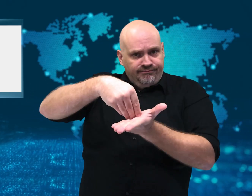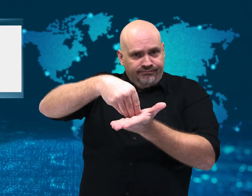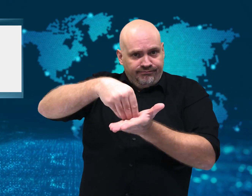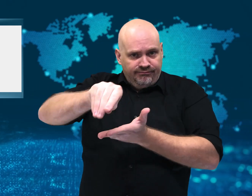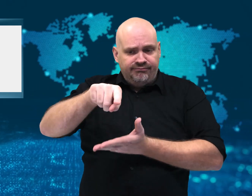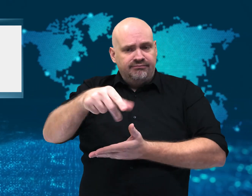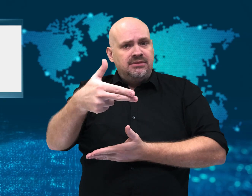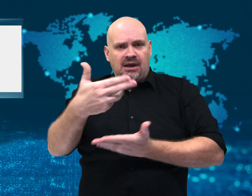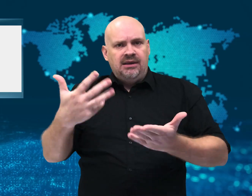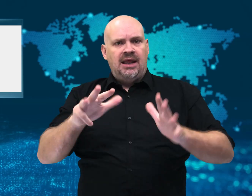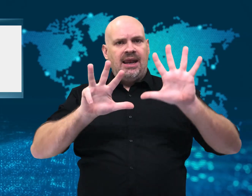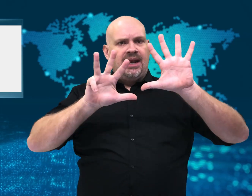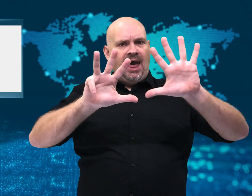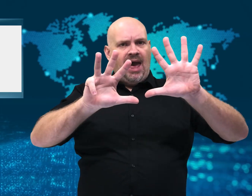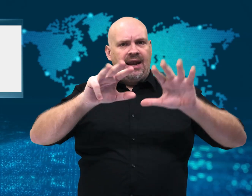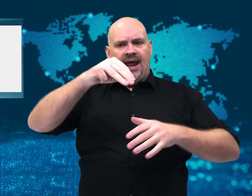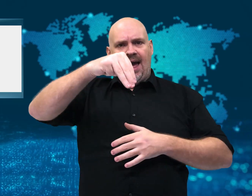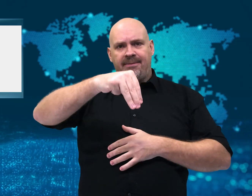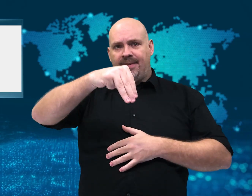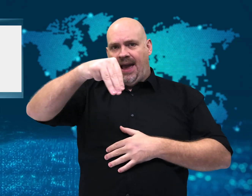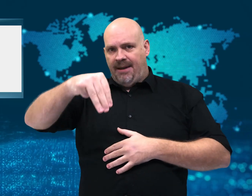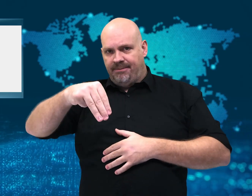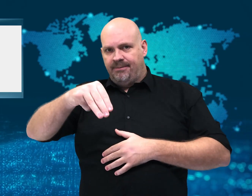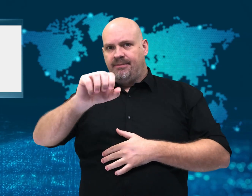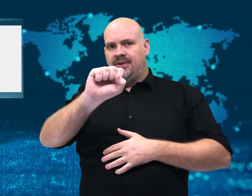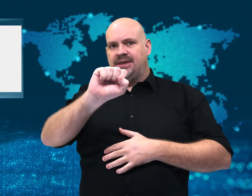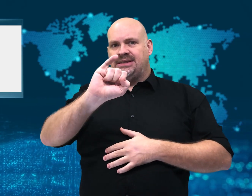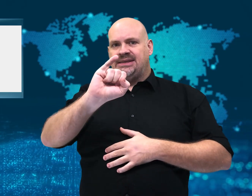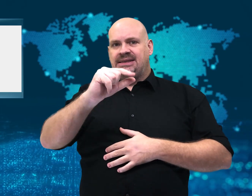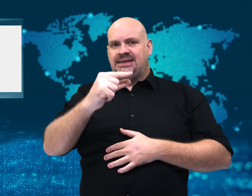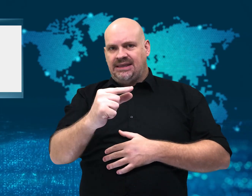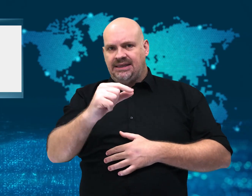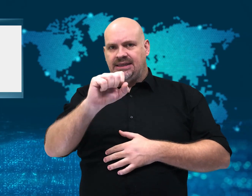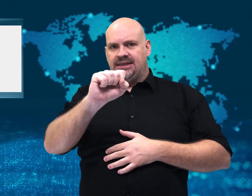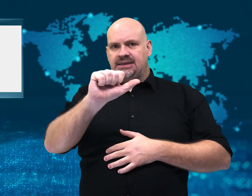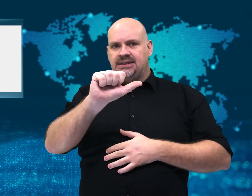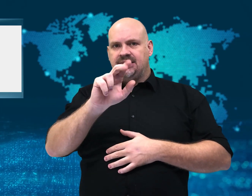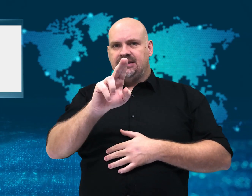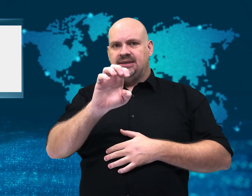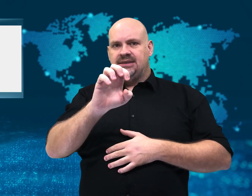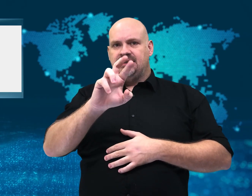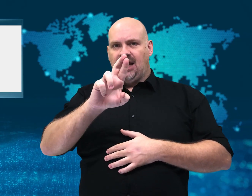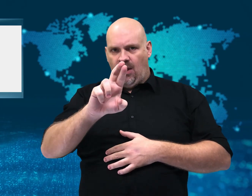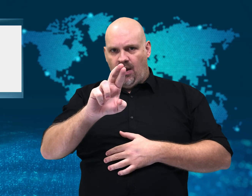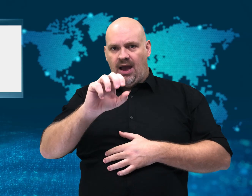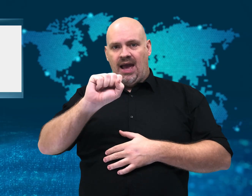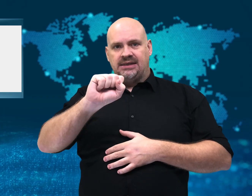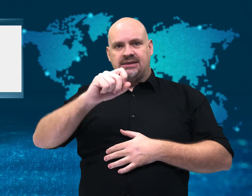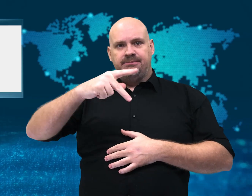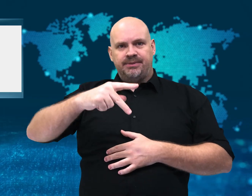On November 29th, one day before the fatal shooting,